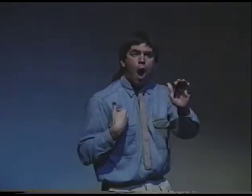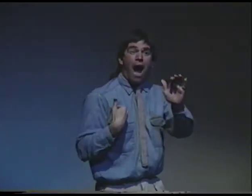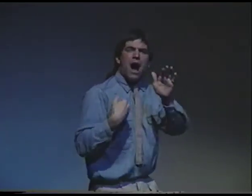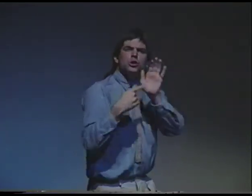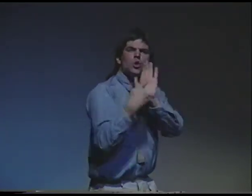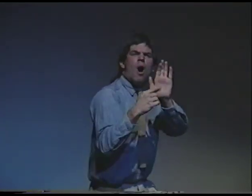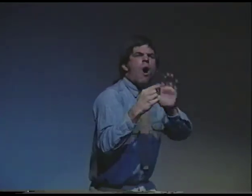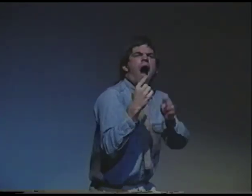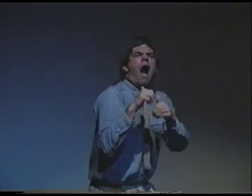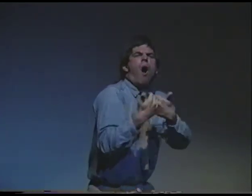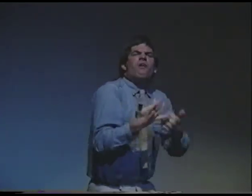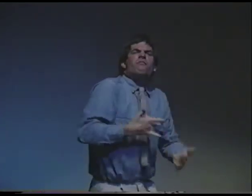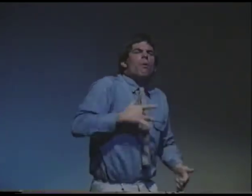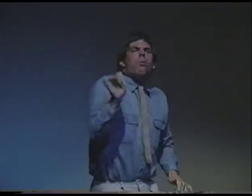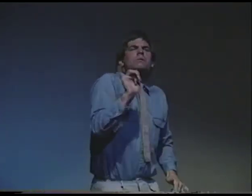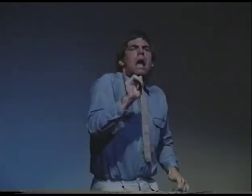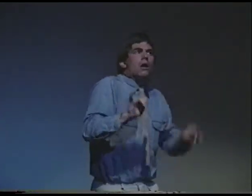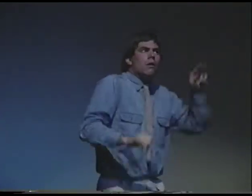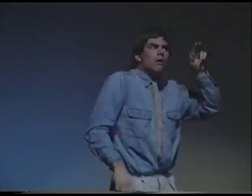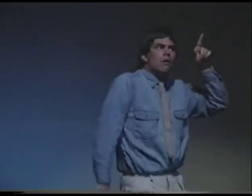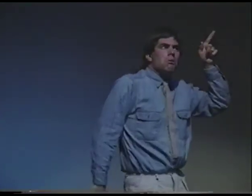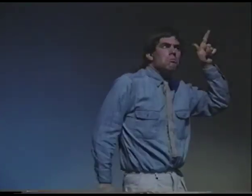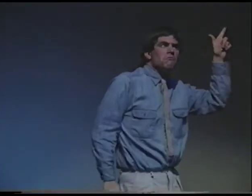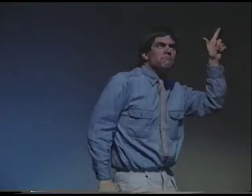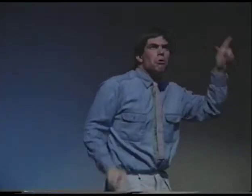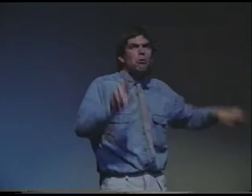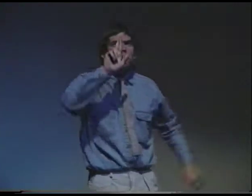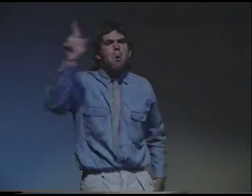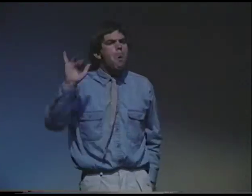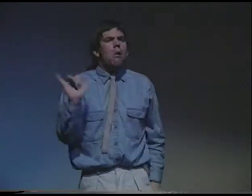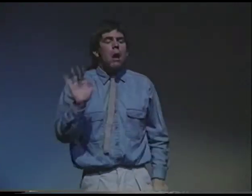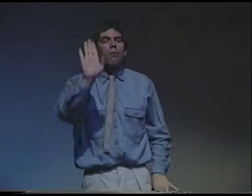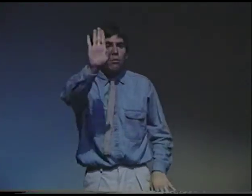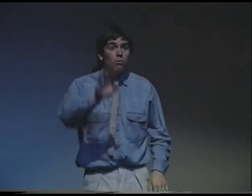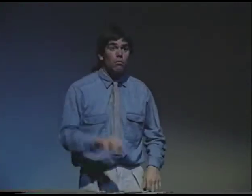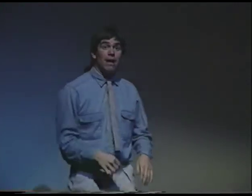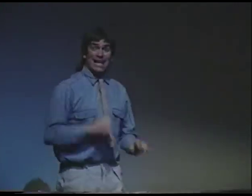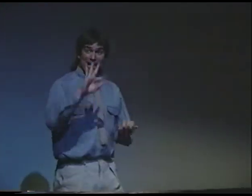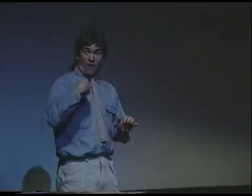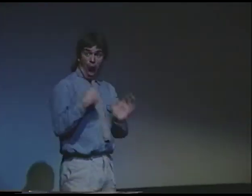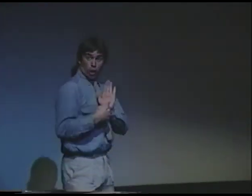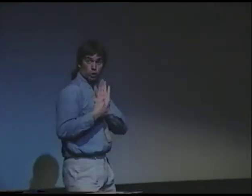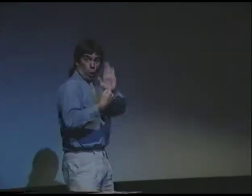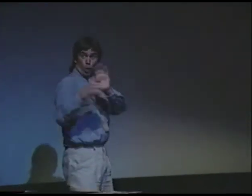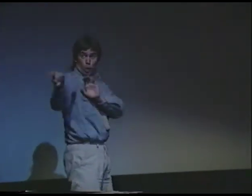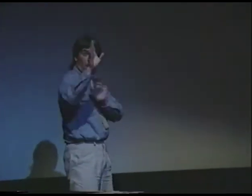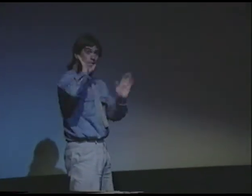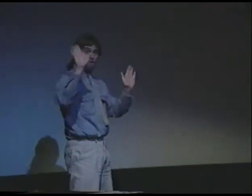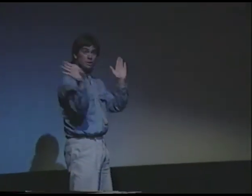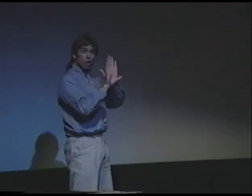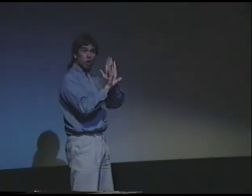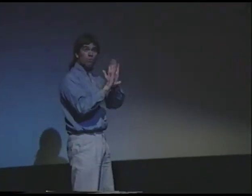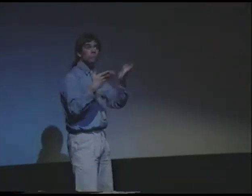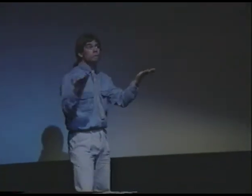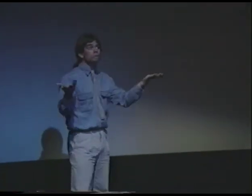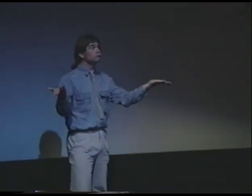Now, I'll show you how I feel, like with the left side the right side. I'll show you how they are.